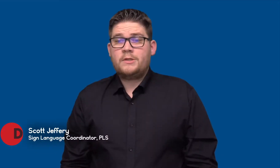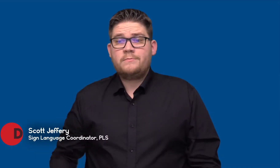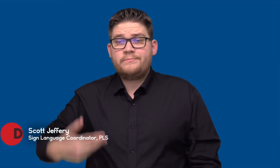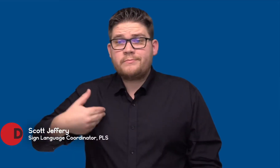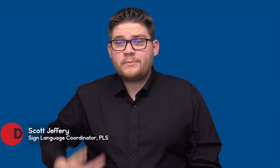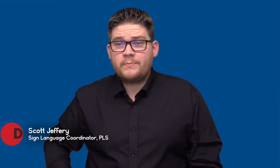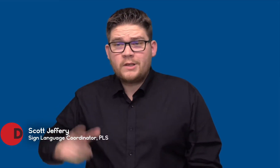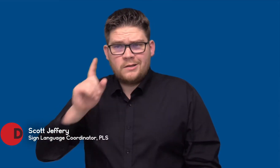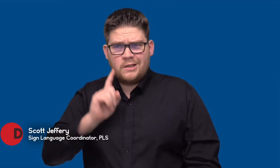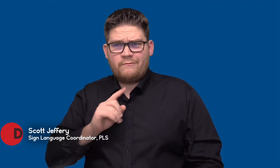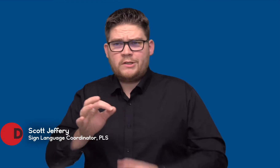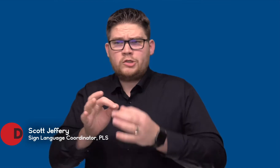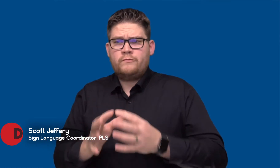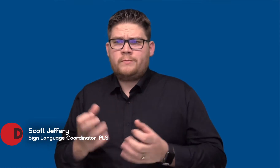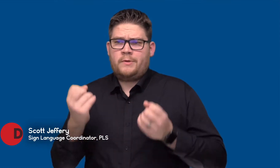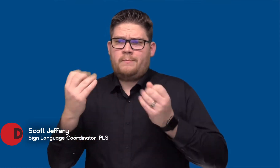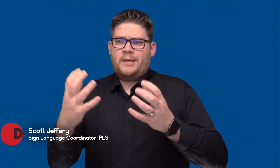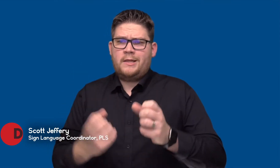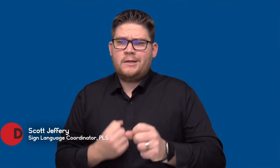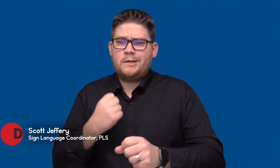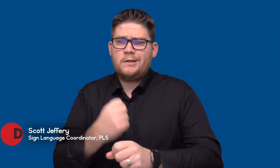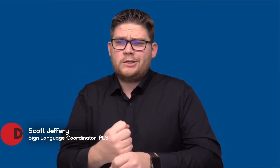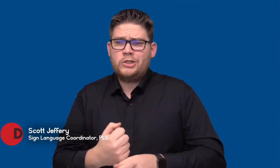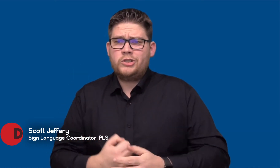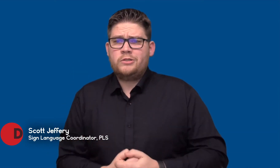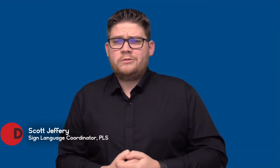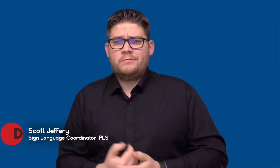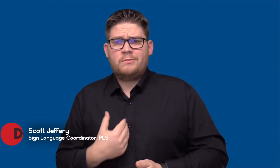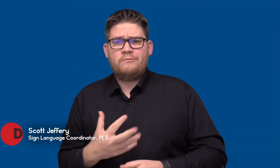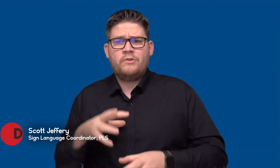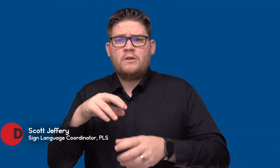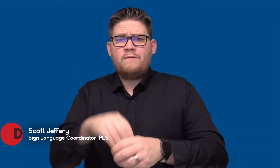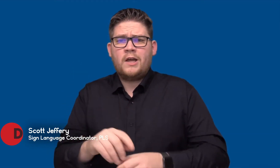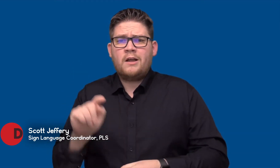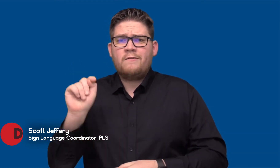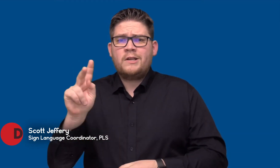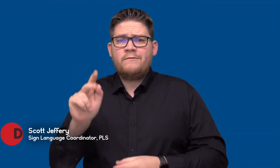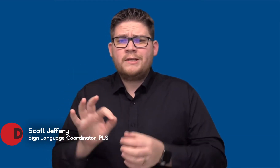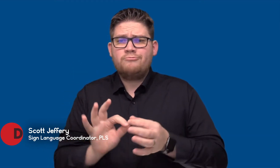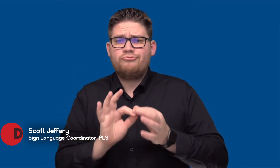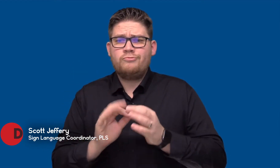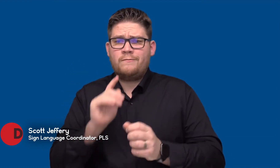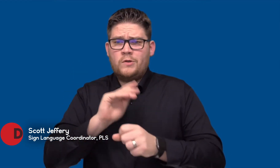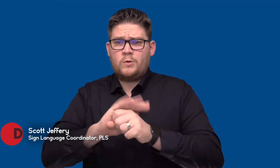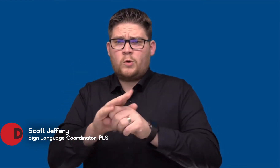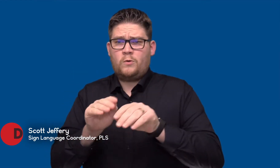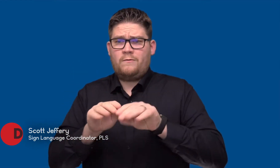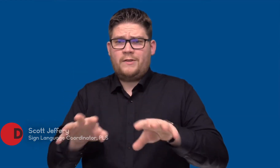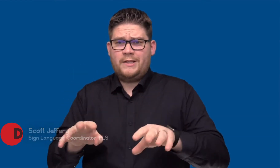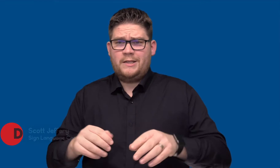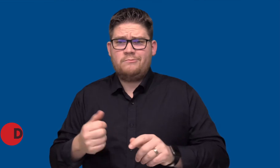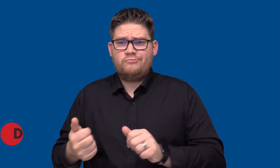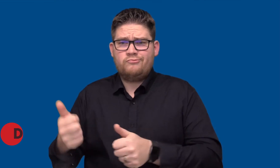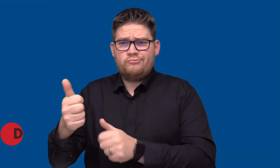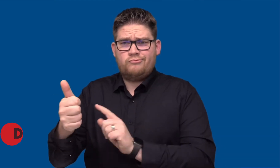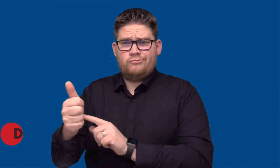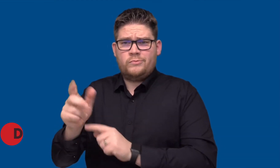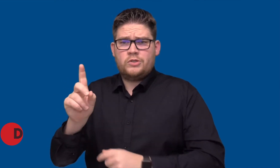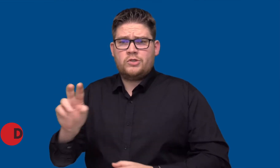[Scott]: I have been a Deaf Interpreter for many years and have been involved in TV interpreting on COVID